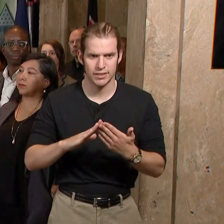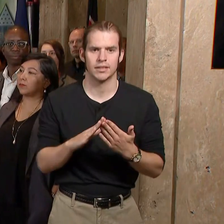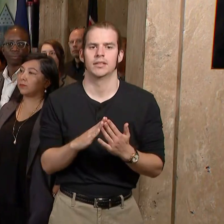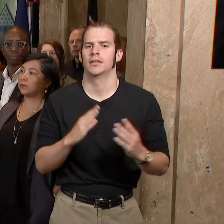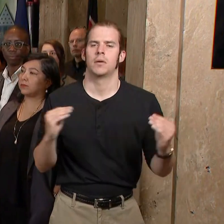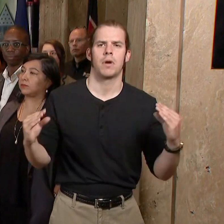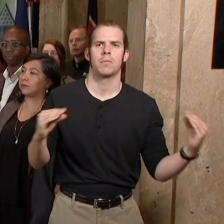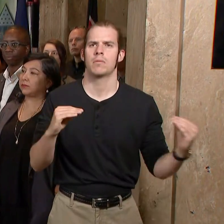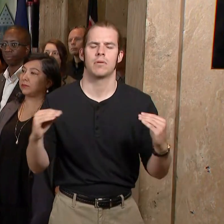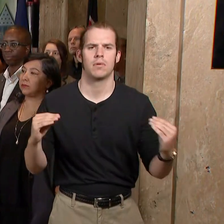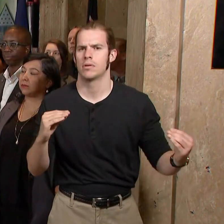Yes, ma'am.